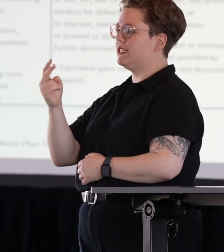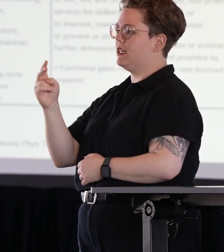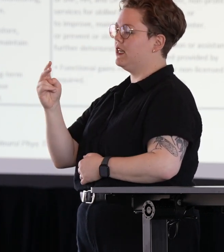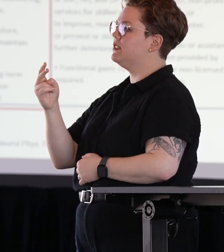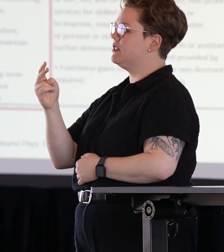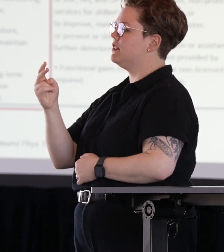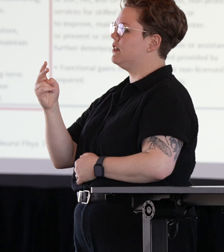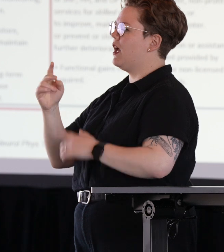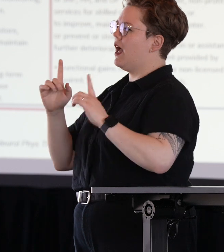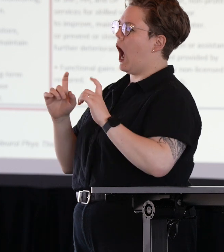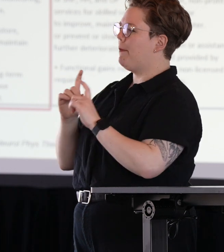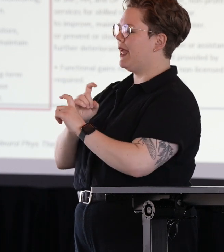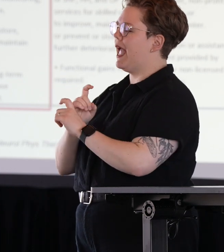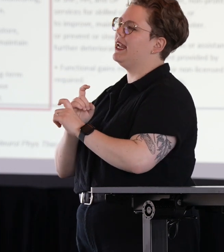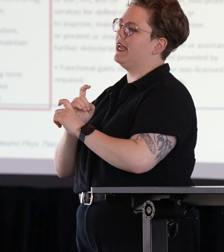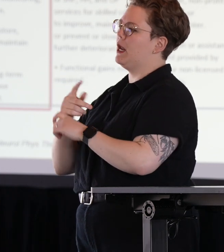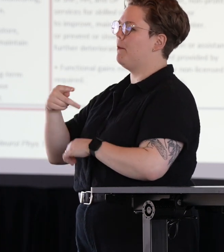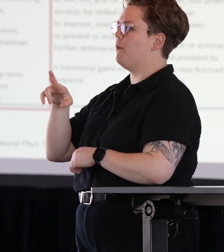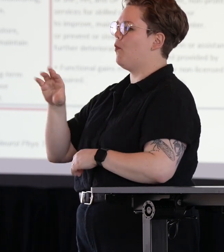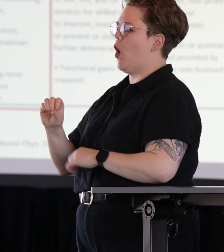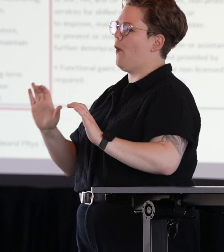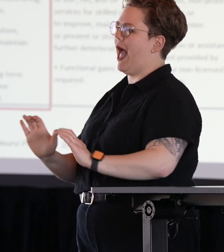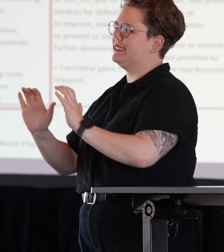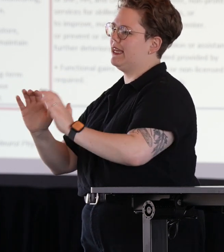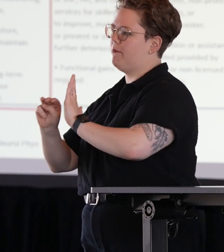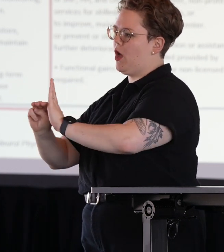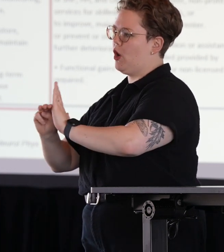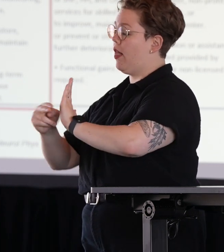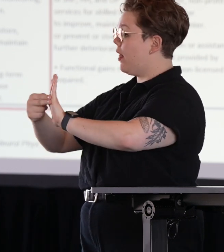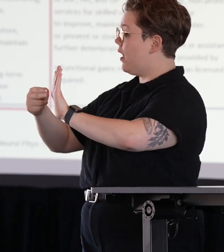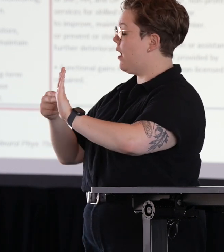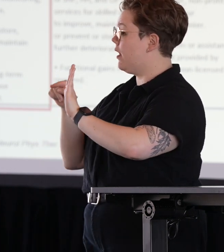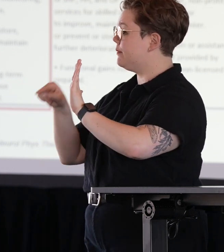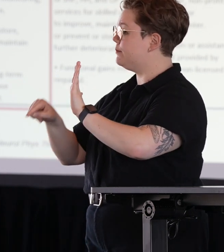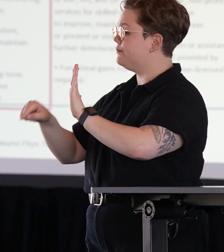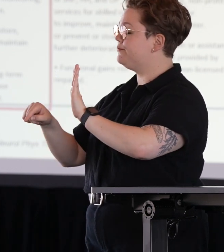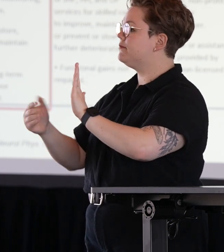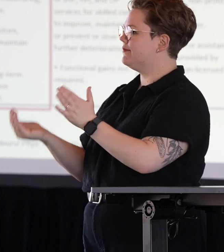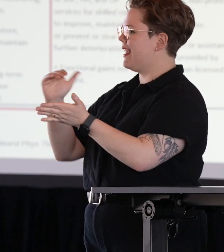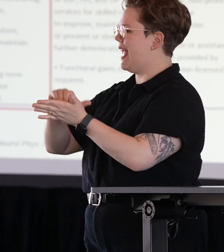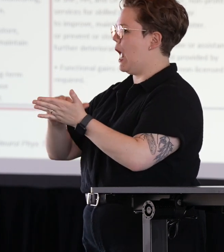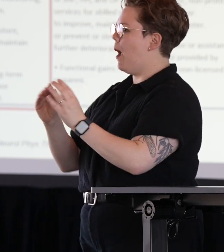the consultative, proactive model. And what I want to highlight here is this is again, more consultated More that